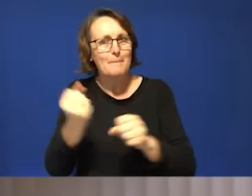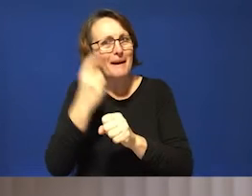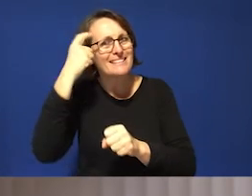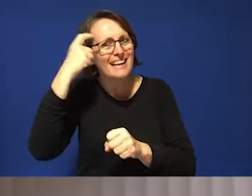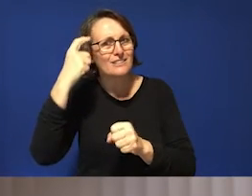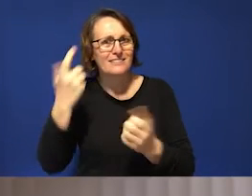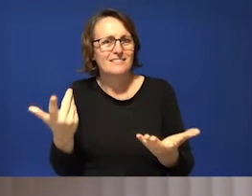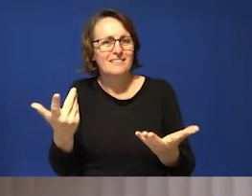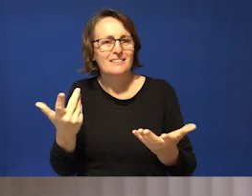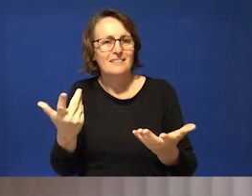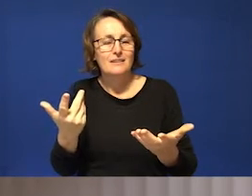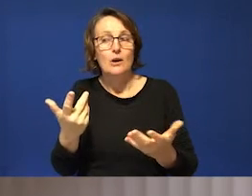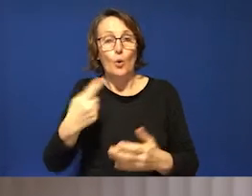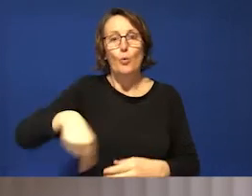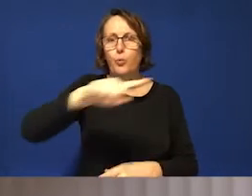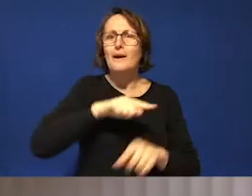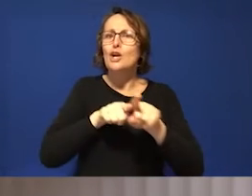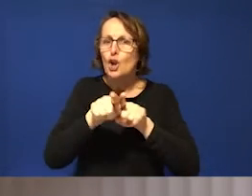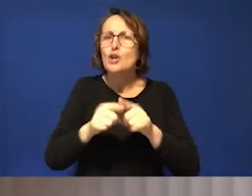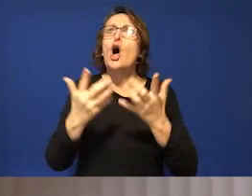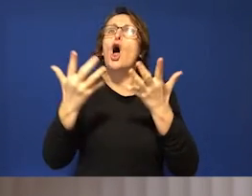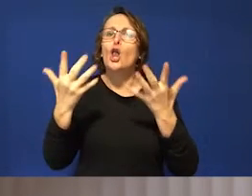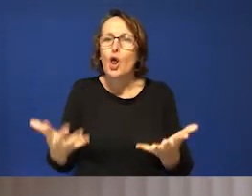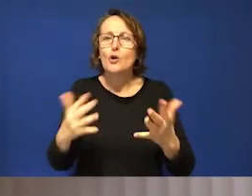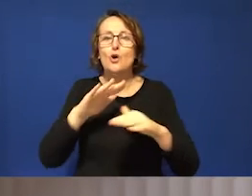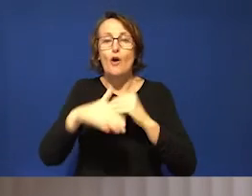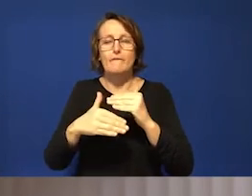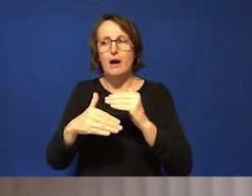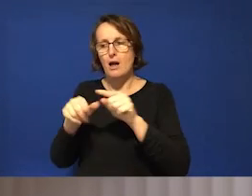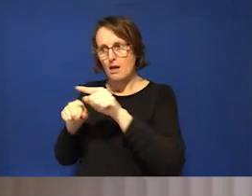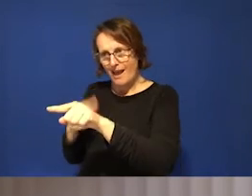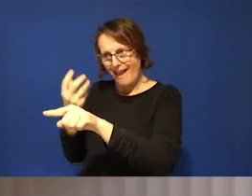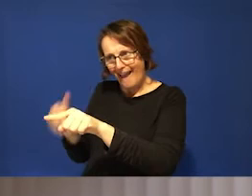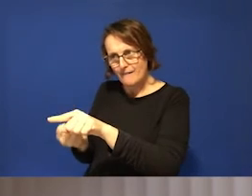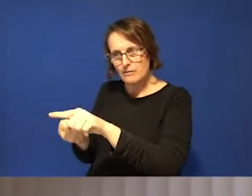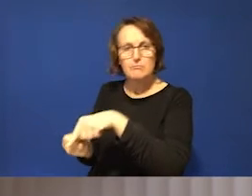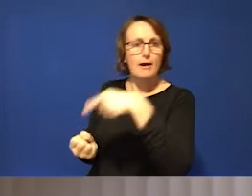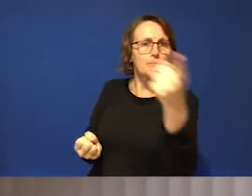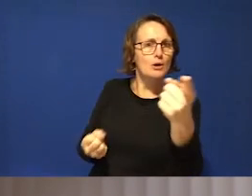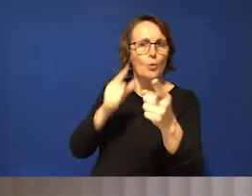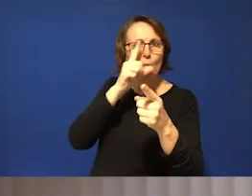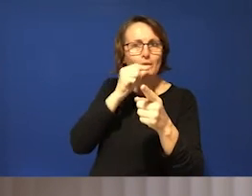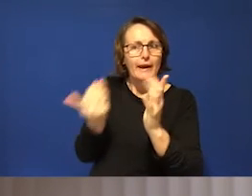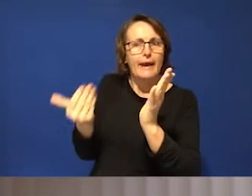It makes sense to do it. It's taught us a lot of lessons about what we can retrofit into the old building as well.